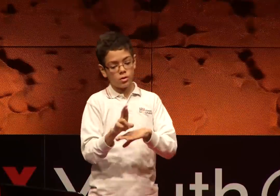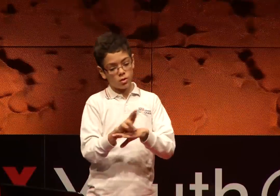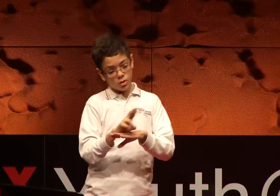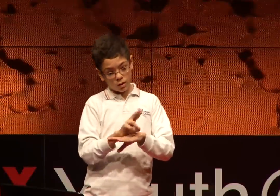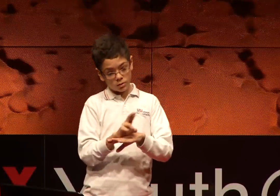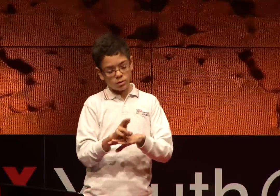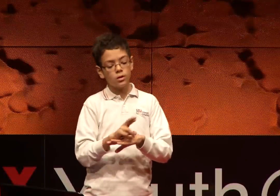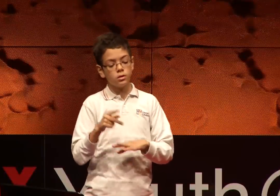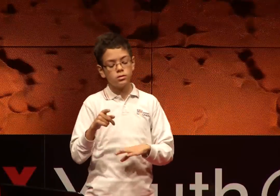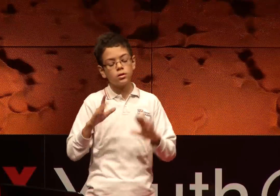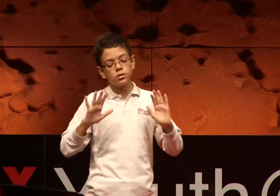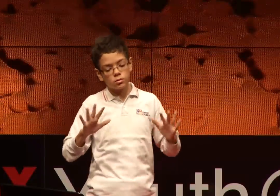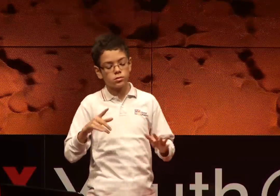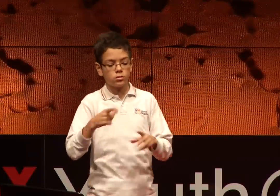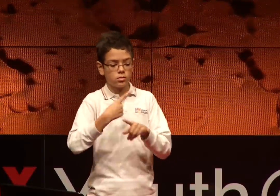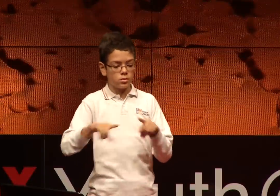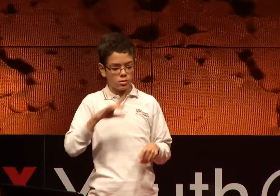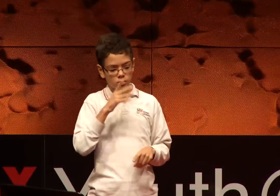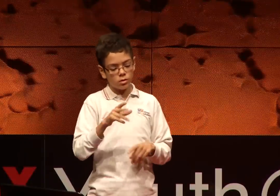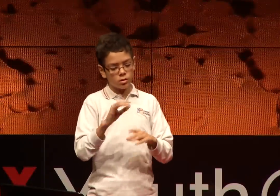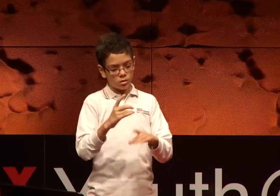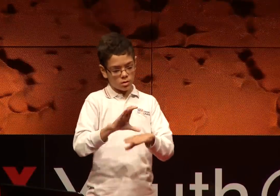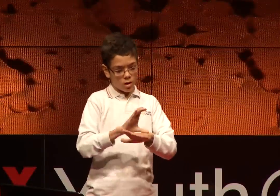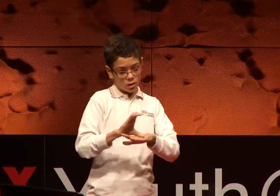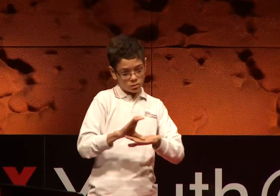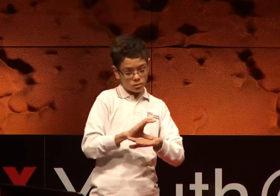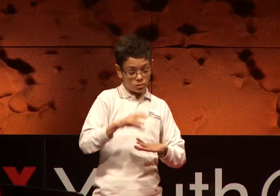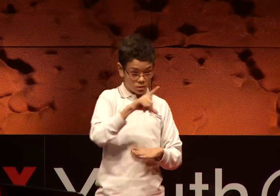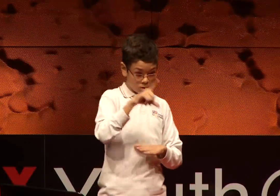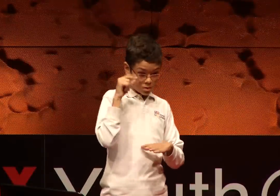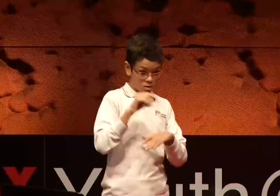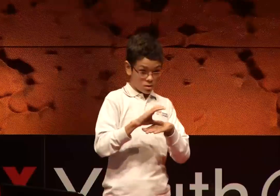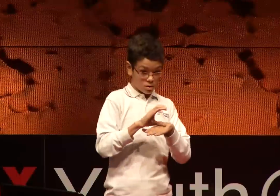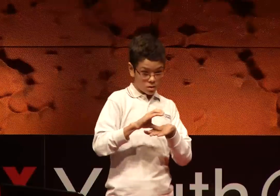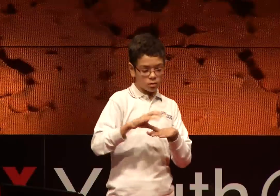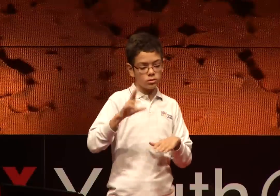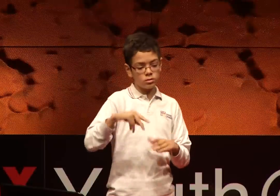There is another University like that in Rochester. The difference is that in Gallaudet,